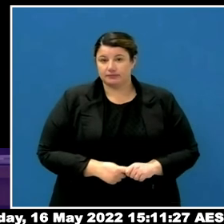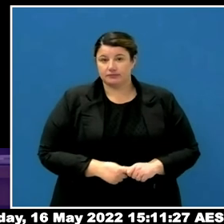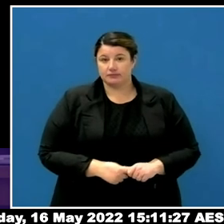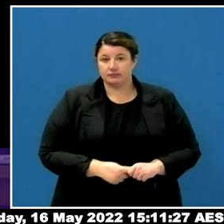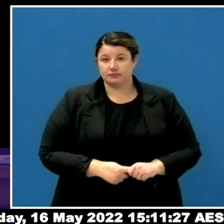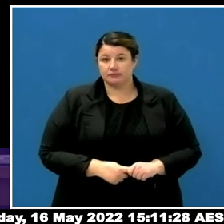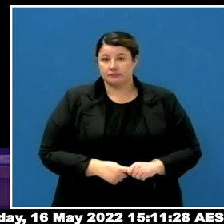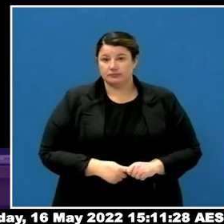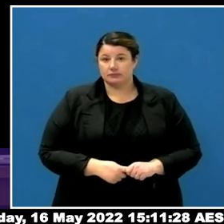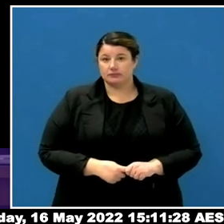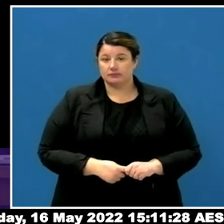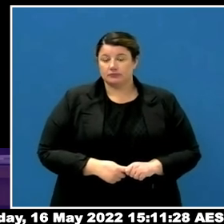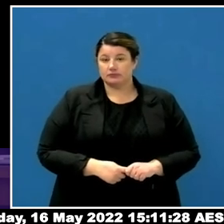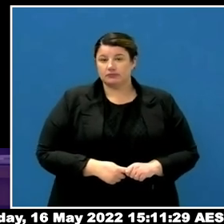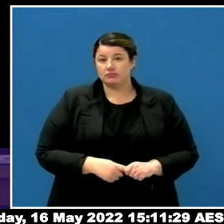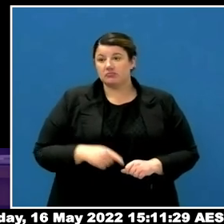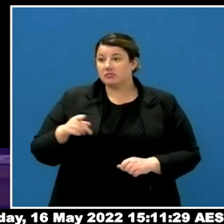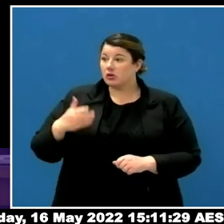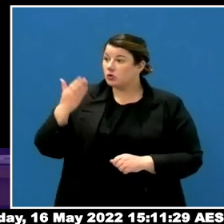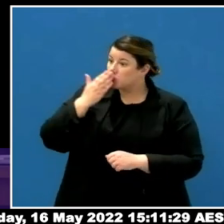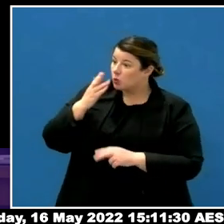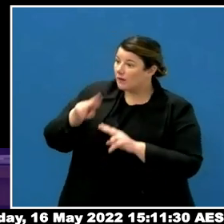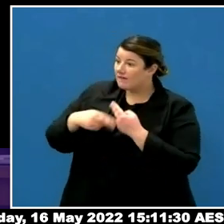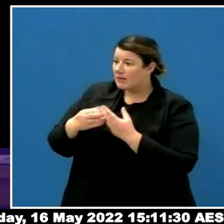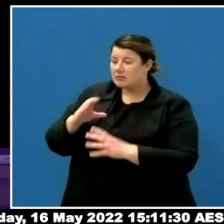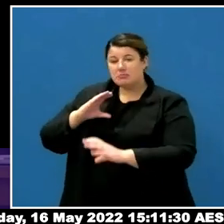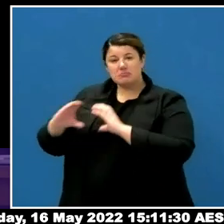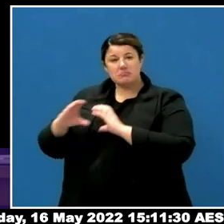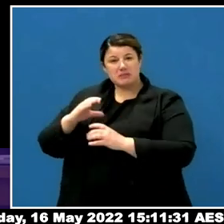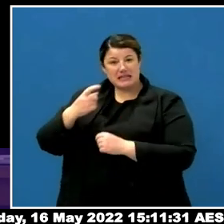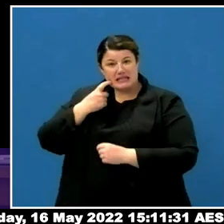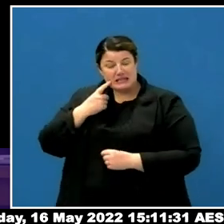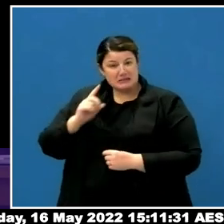and school - between yourselves and that school. Yes. MR FOGARTY: The high school.